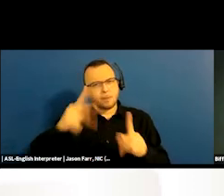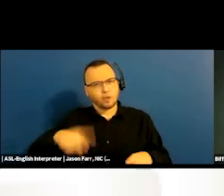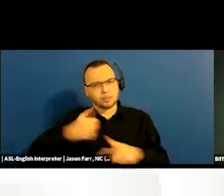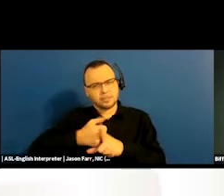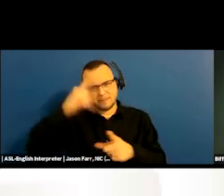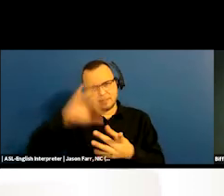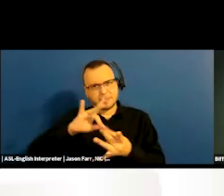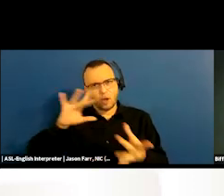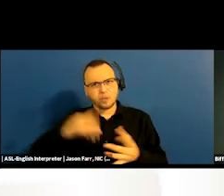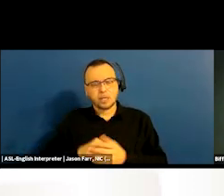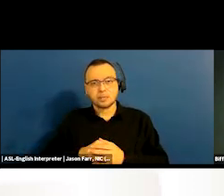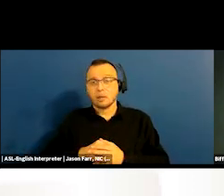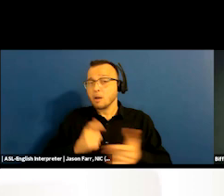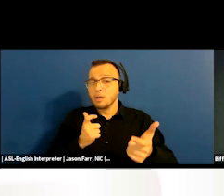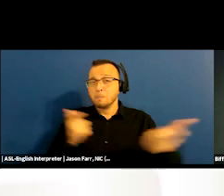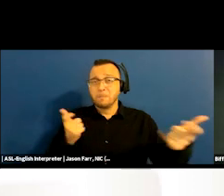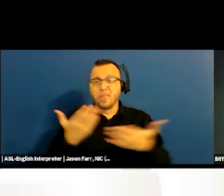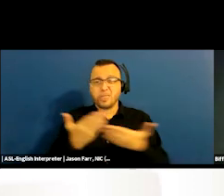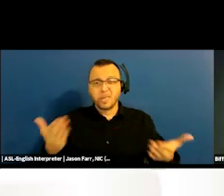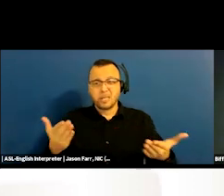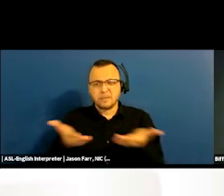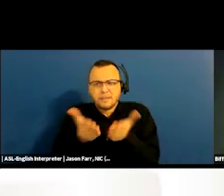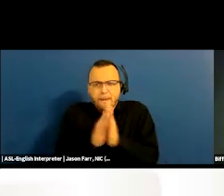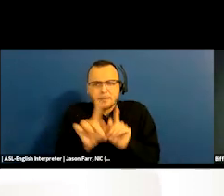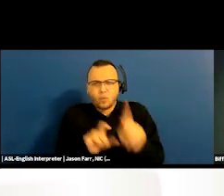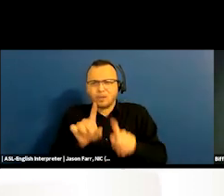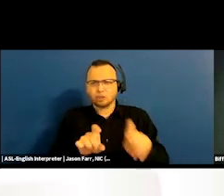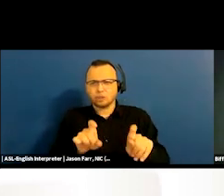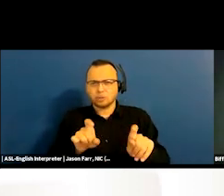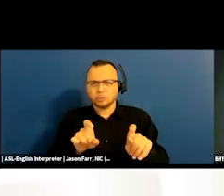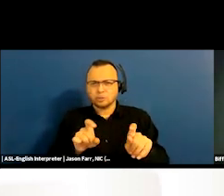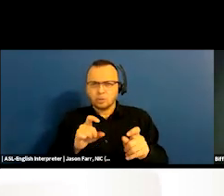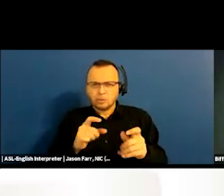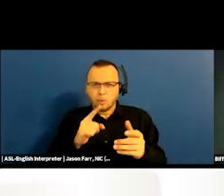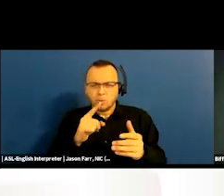You don't know exactly what's gonna happen. Also choice of words and just kind of a tone,